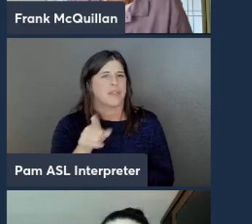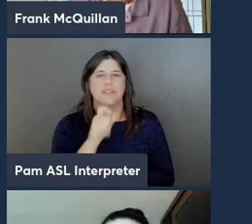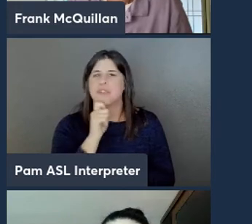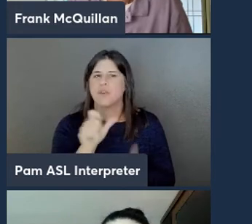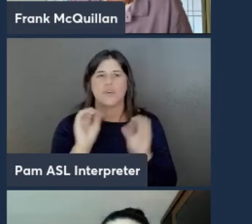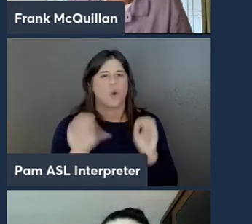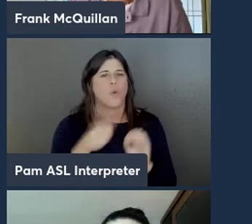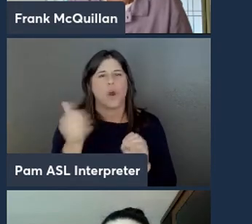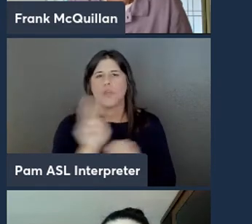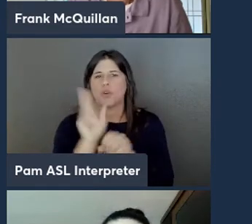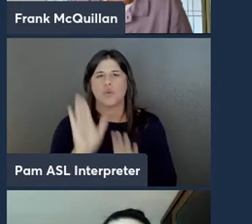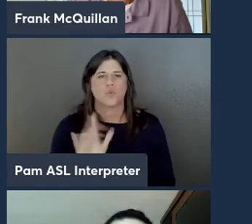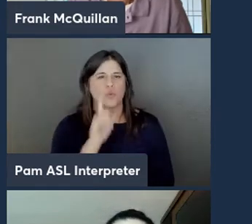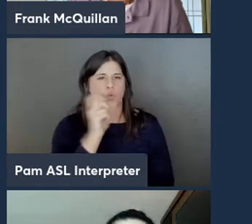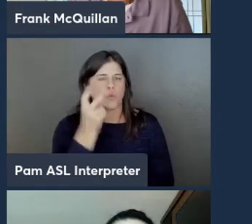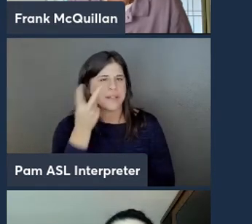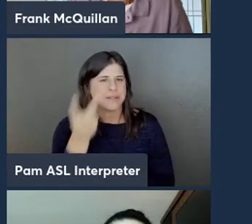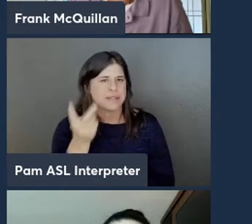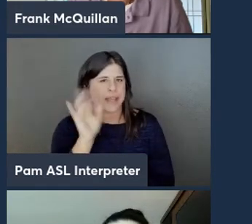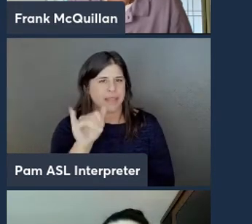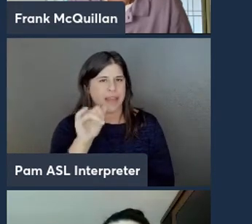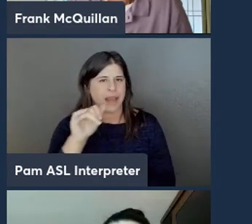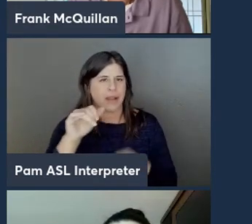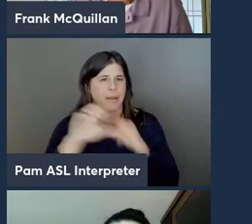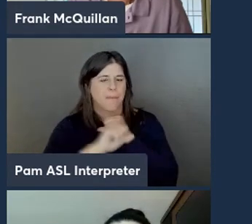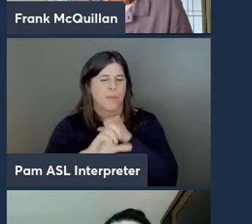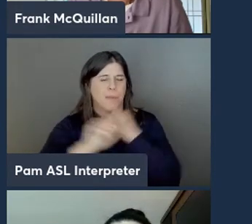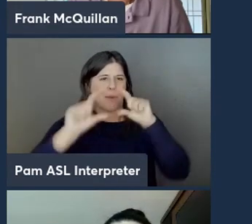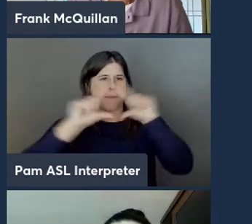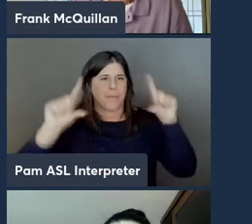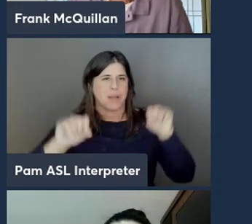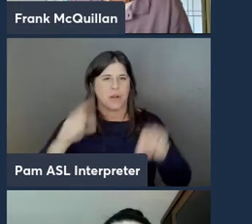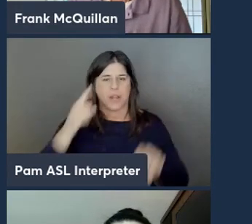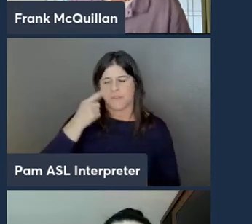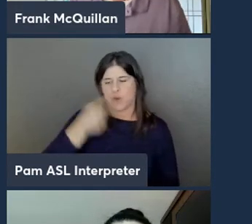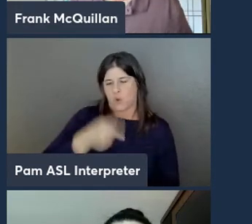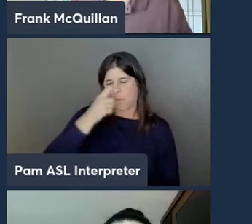who can see that promo banner. Correct, it's only for you because you set up that the identifier.